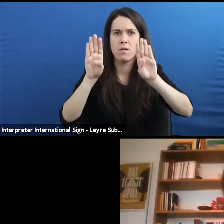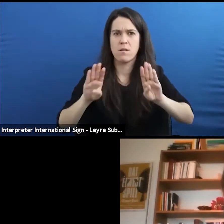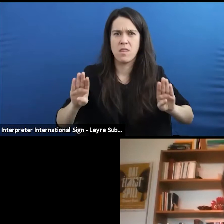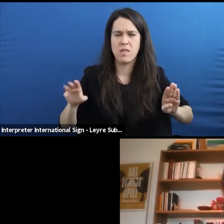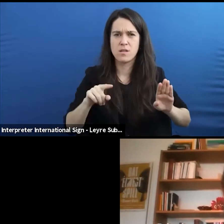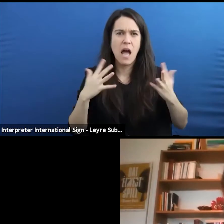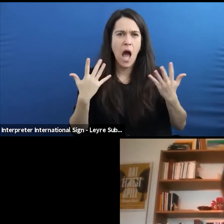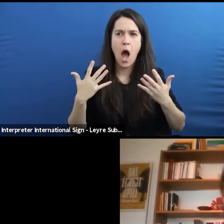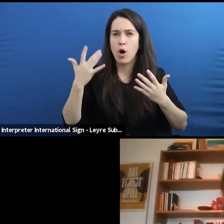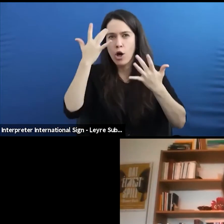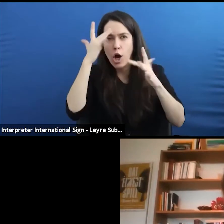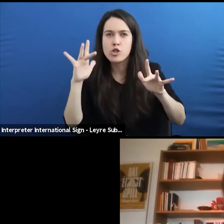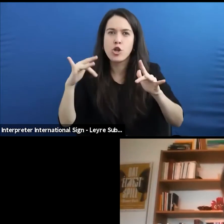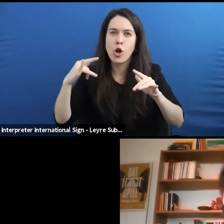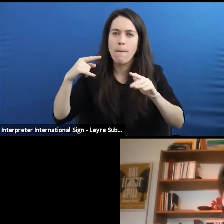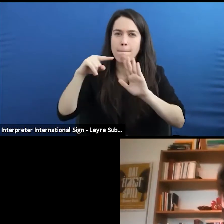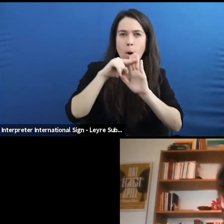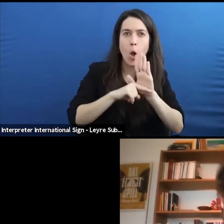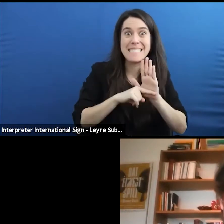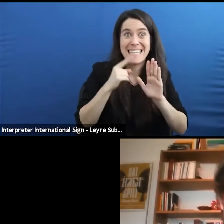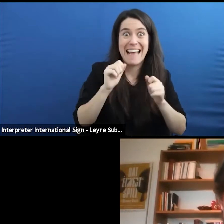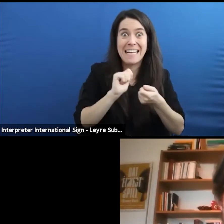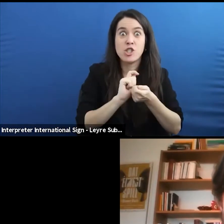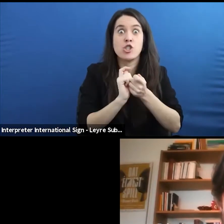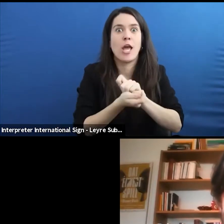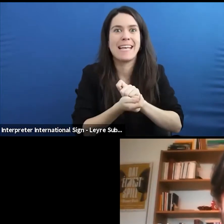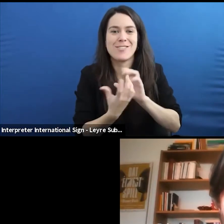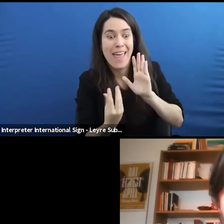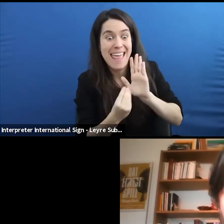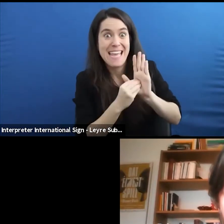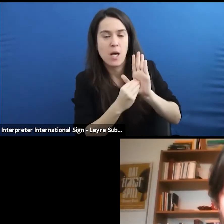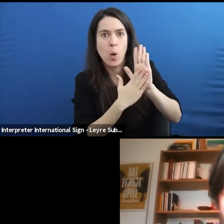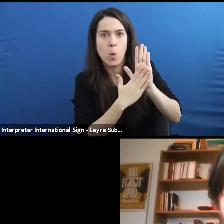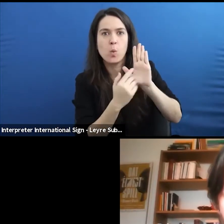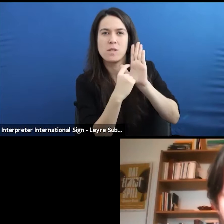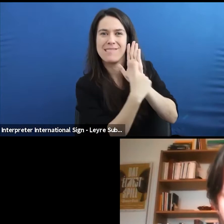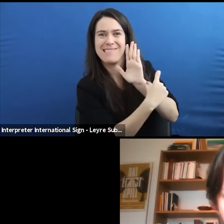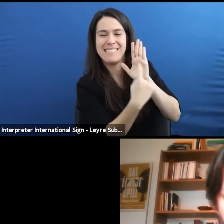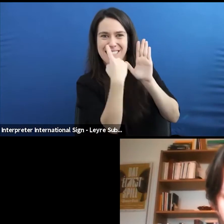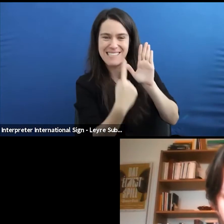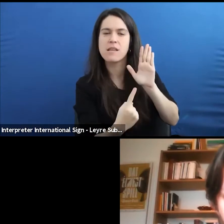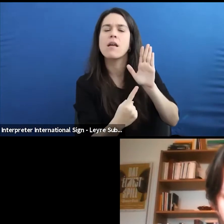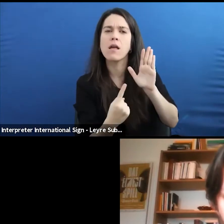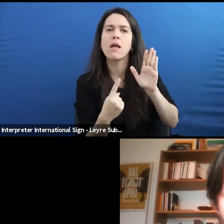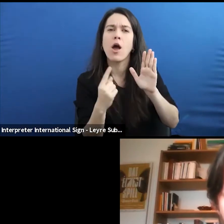system change that includes and involves everyone in the cultural ecosystem, especially in the frame